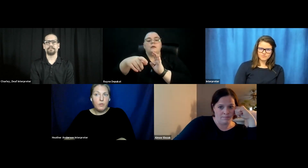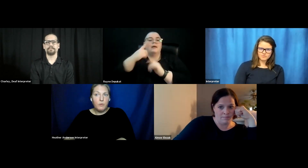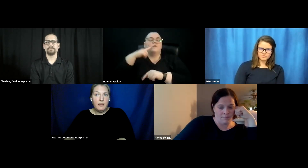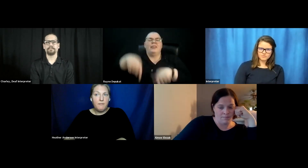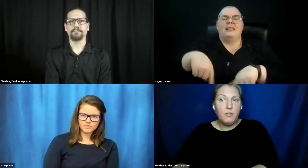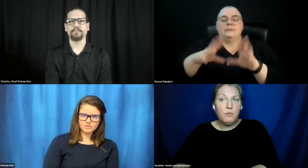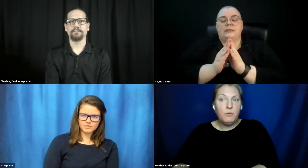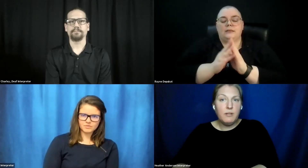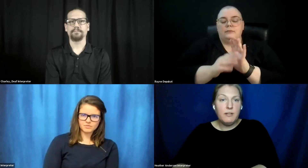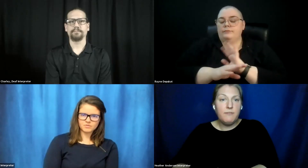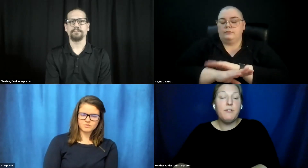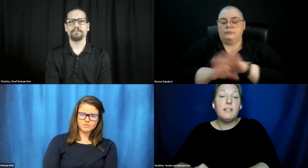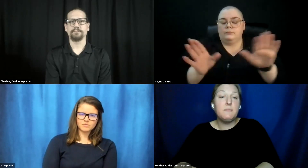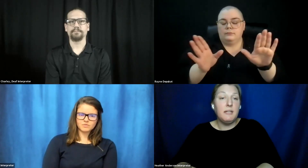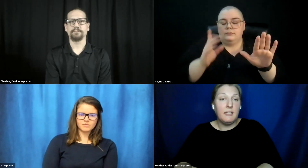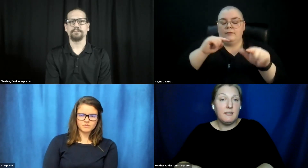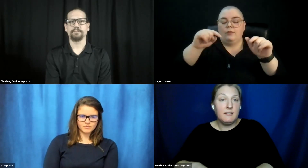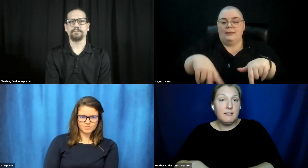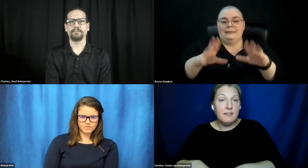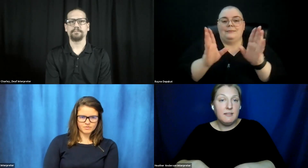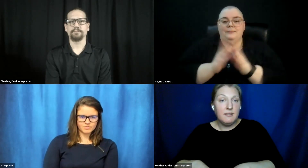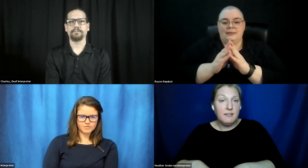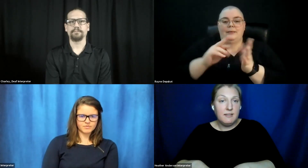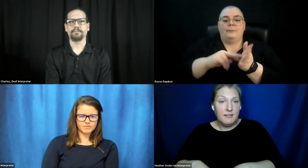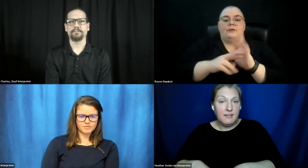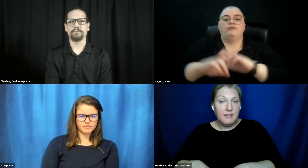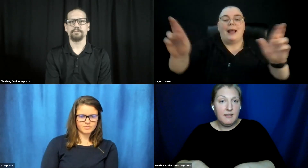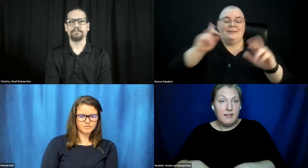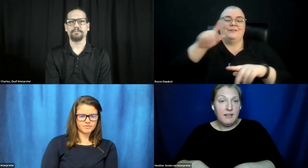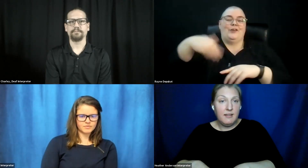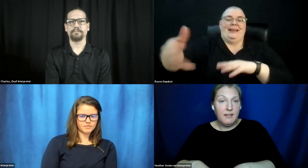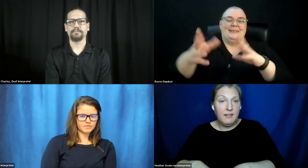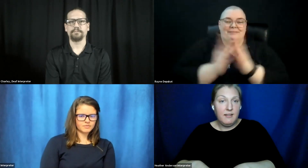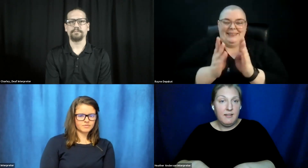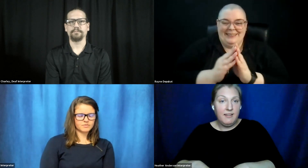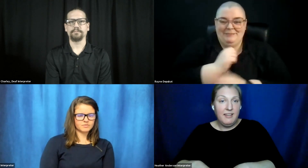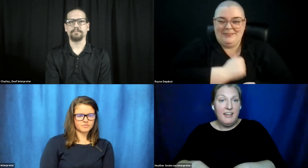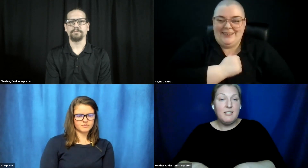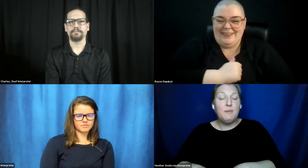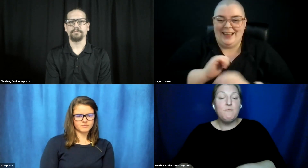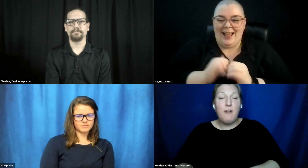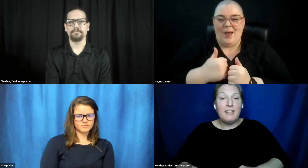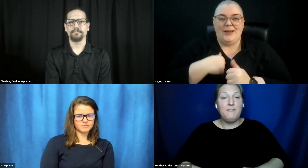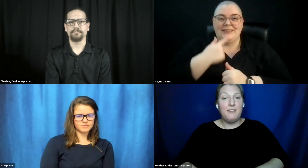Drew, if you for this meeting.